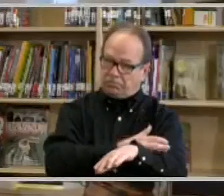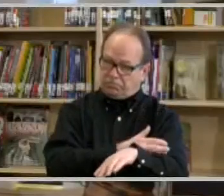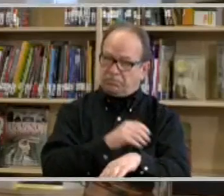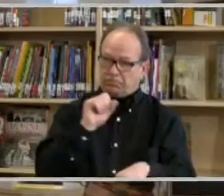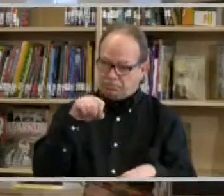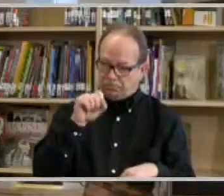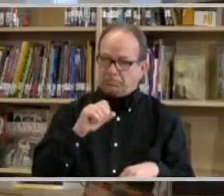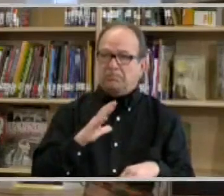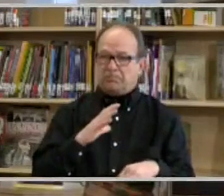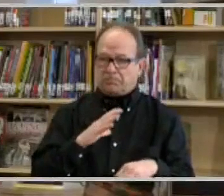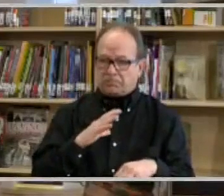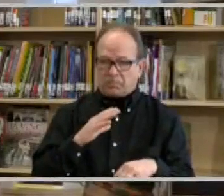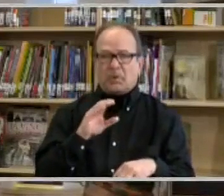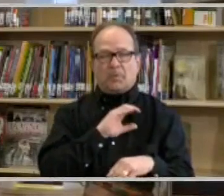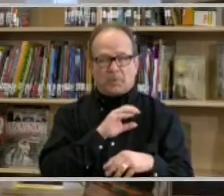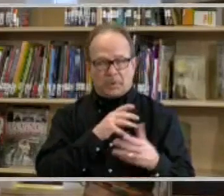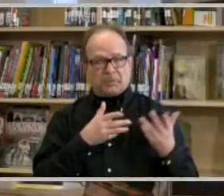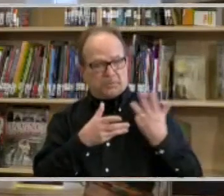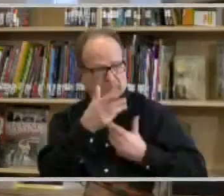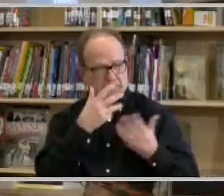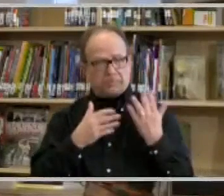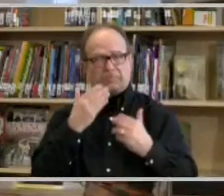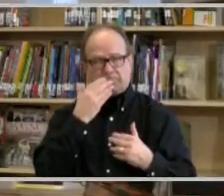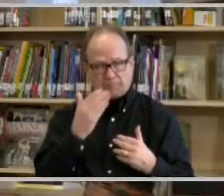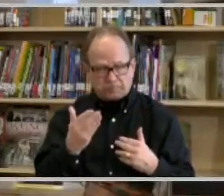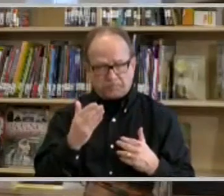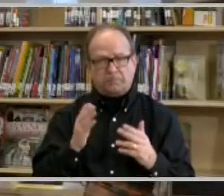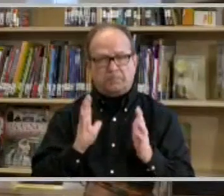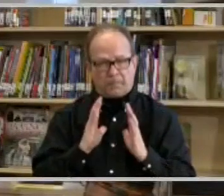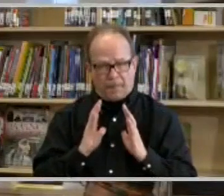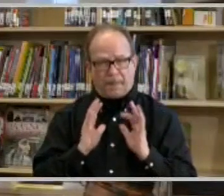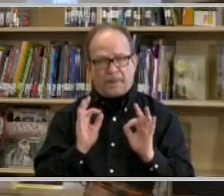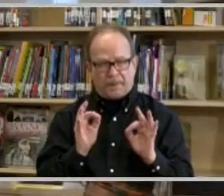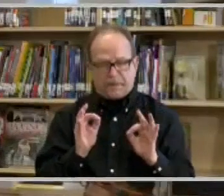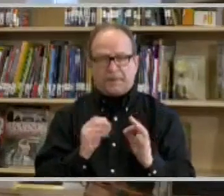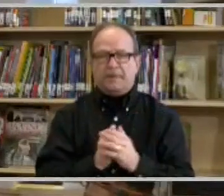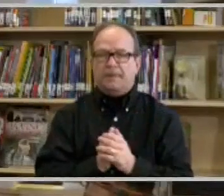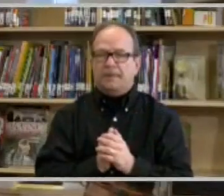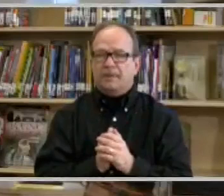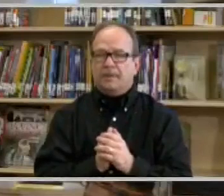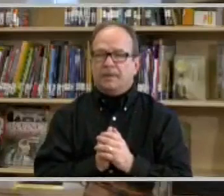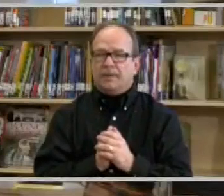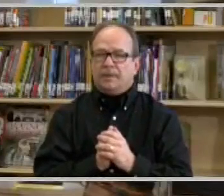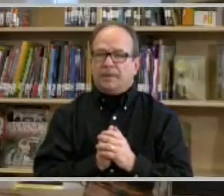I'VE SEEN MORE, YOU KNOW, POLICE INTERACTING WITH PEOPLE IN THE